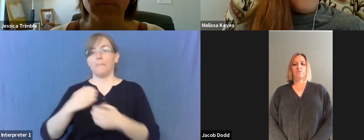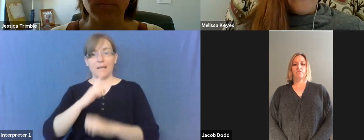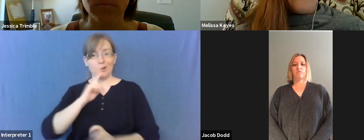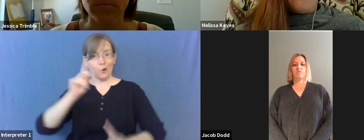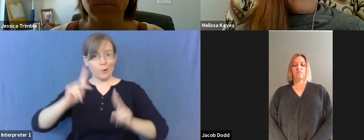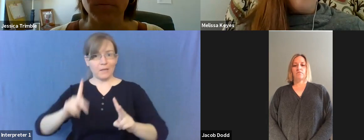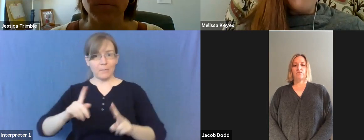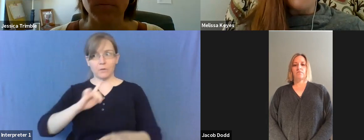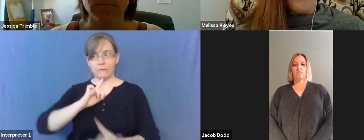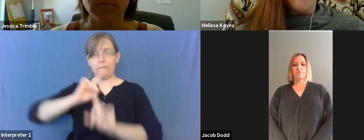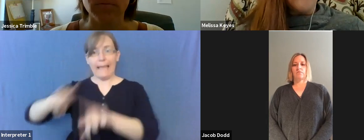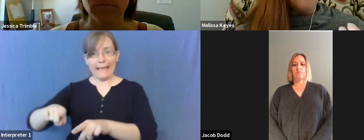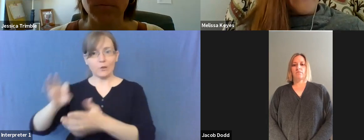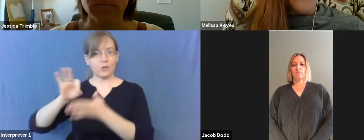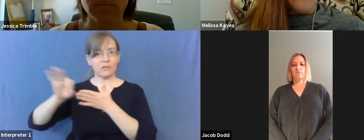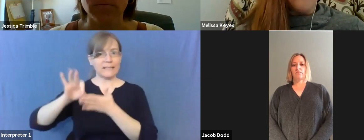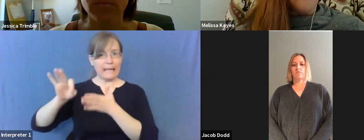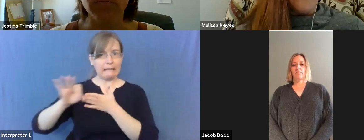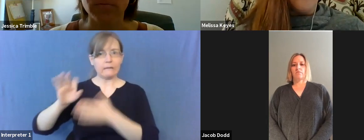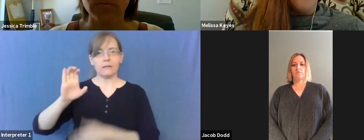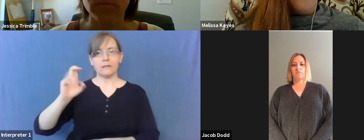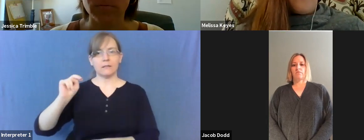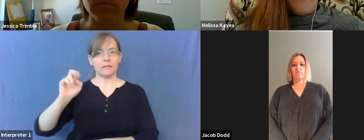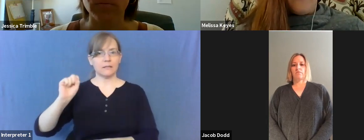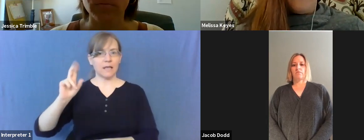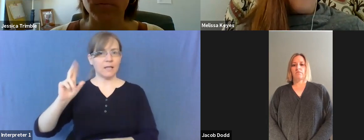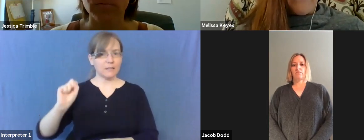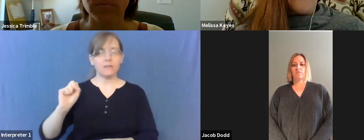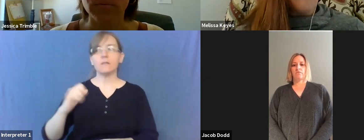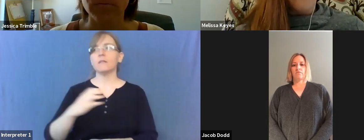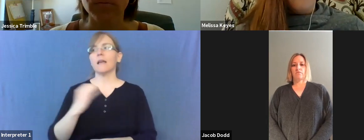that people's questions as it relates to this pandemic,